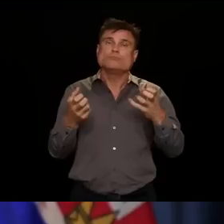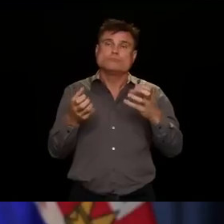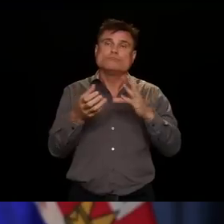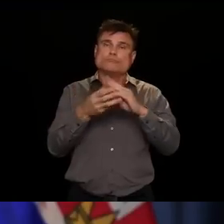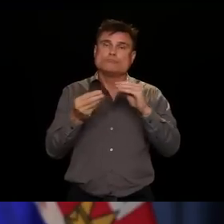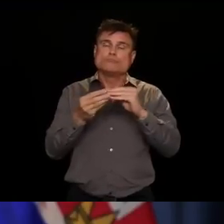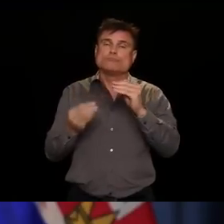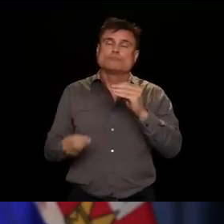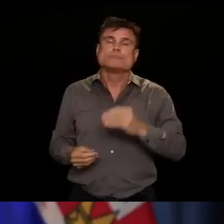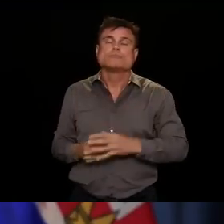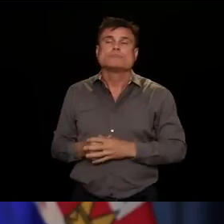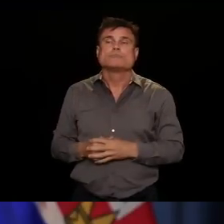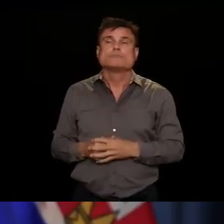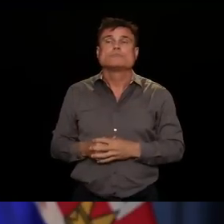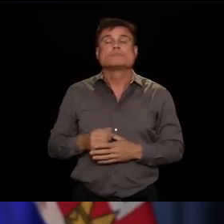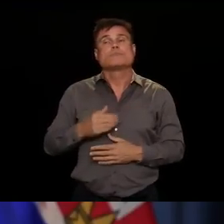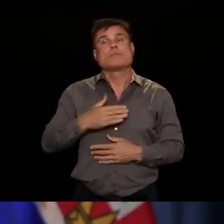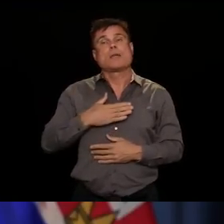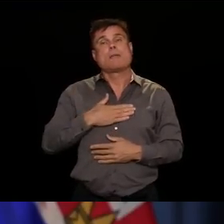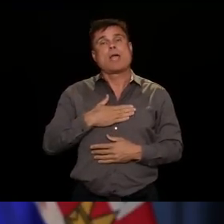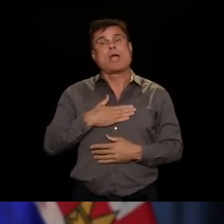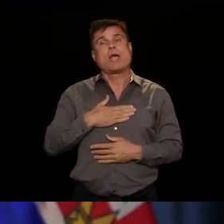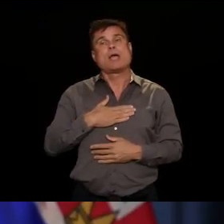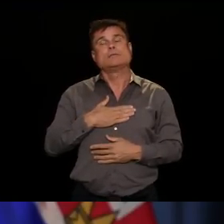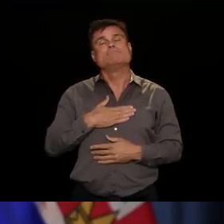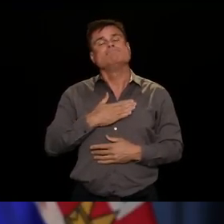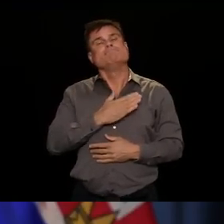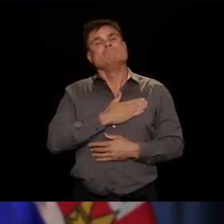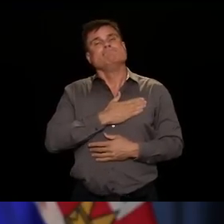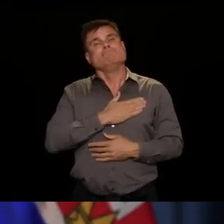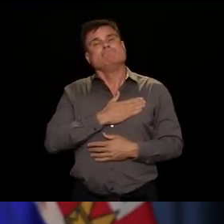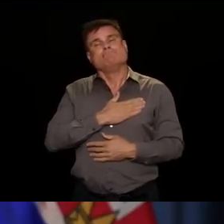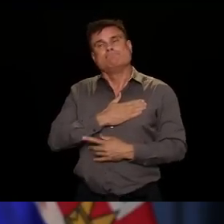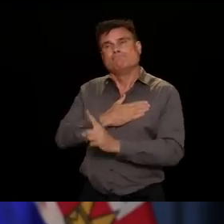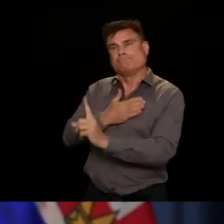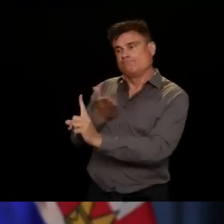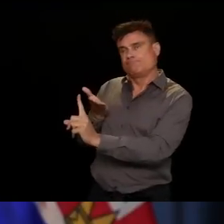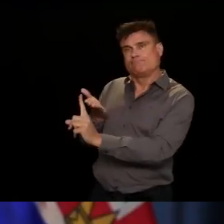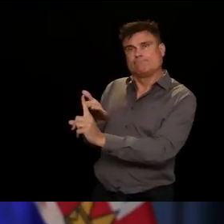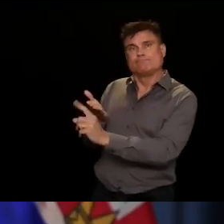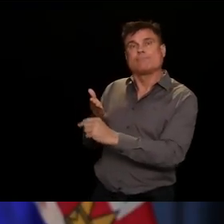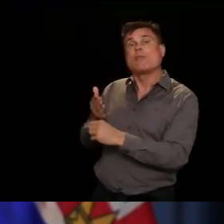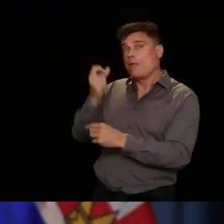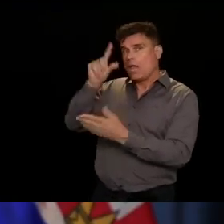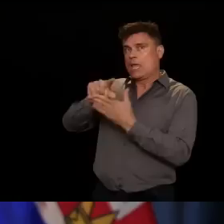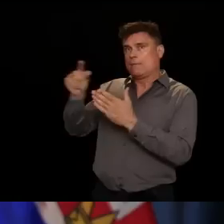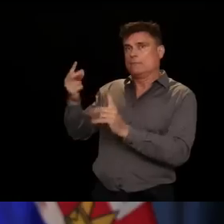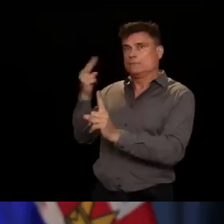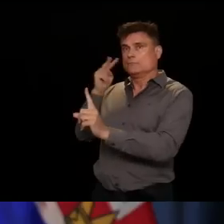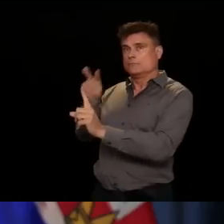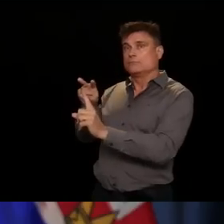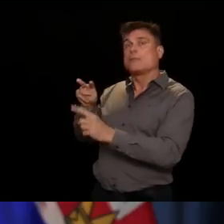and the government in passing on our condolences to the person who passed away from COVID-19